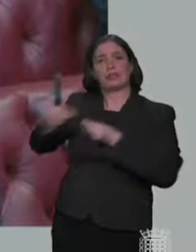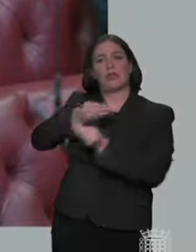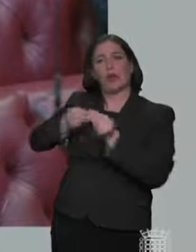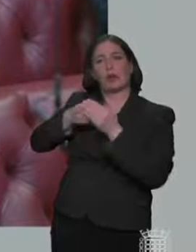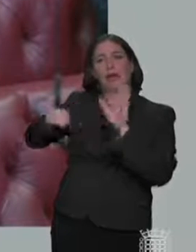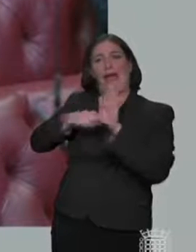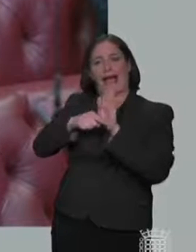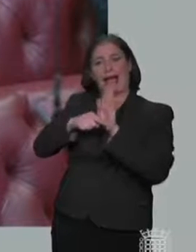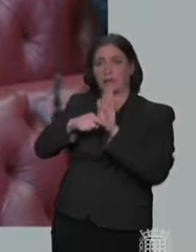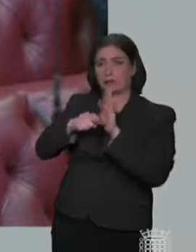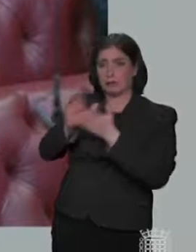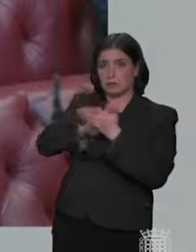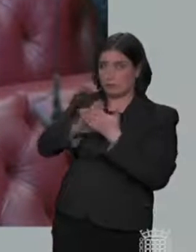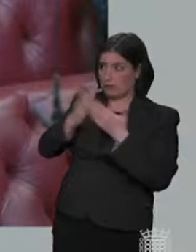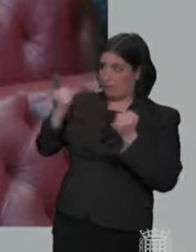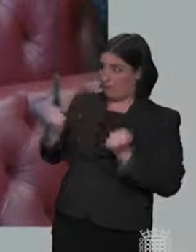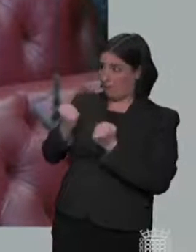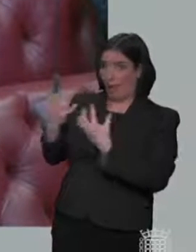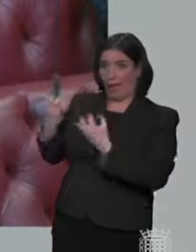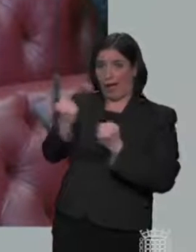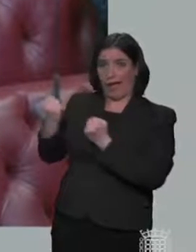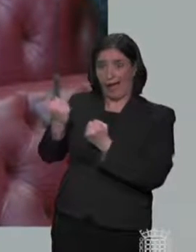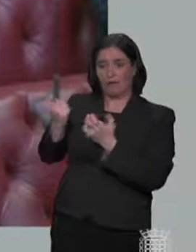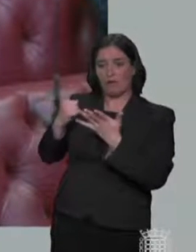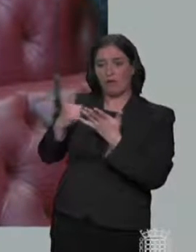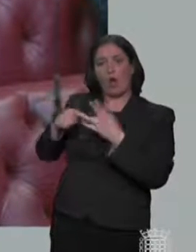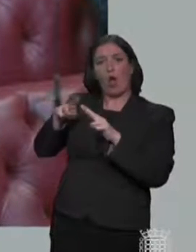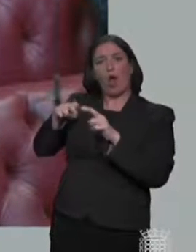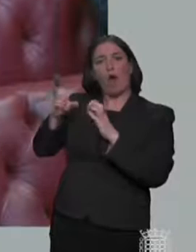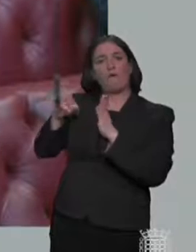it's over a year since ofcom gave the government final recommendations on how this should work